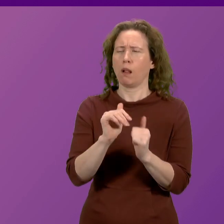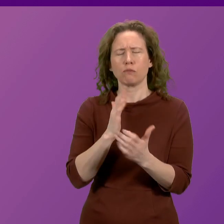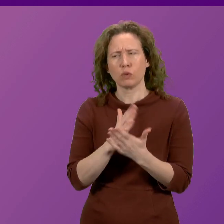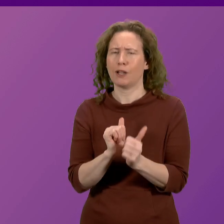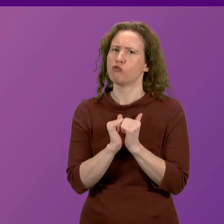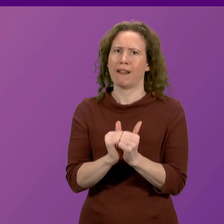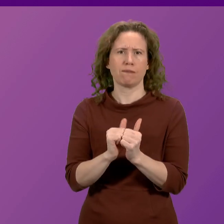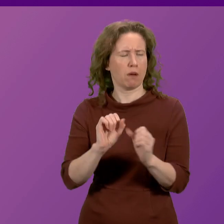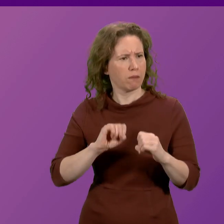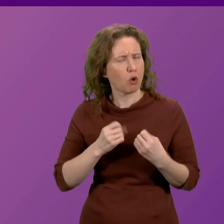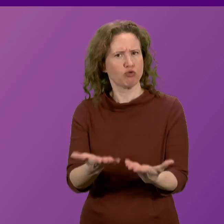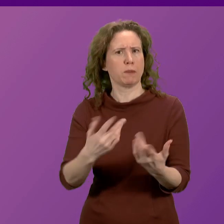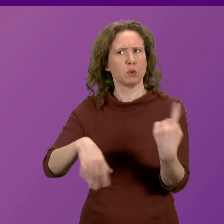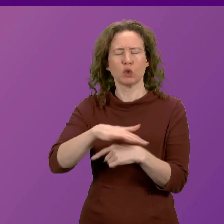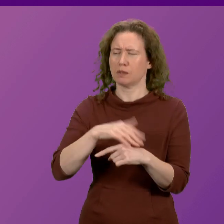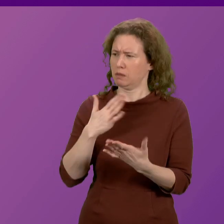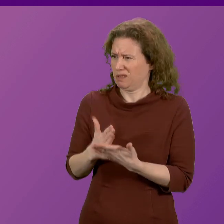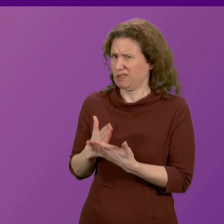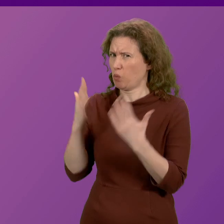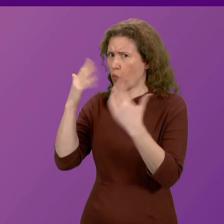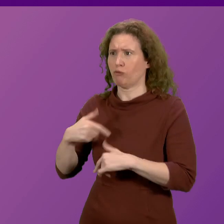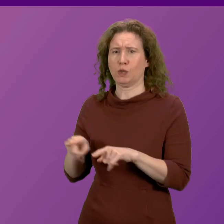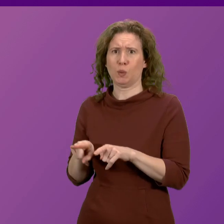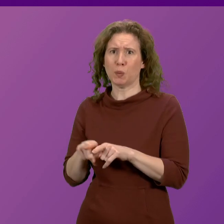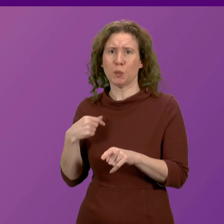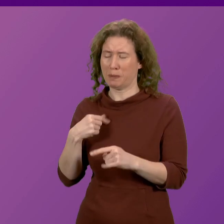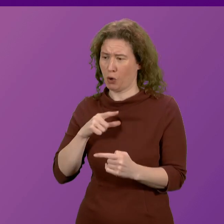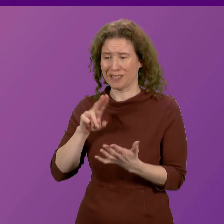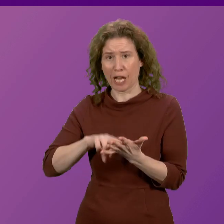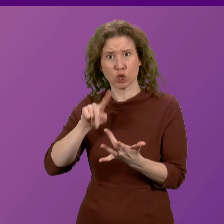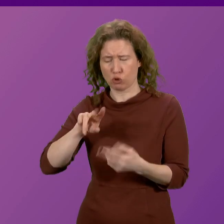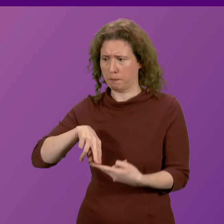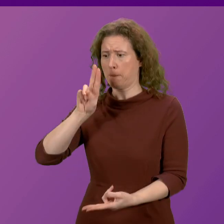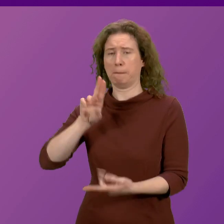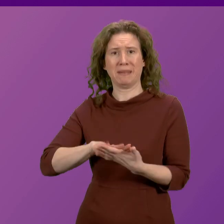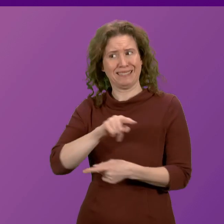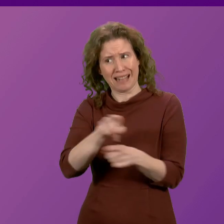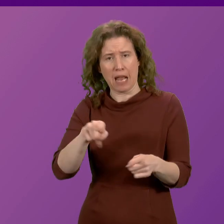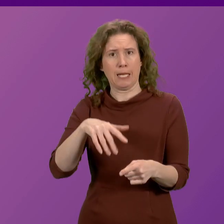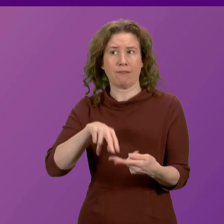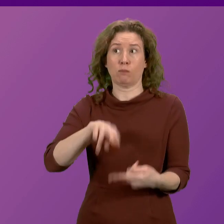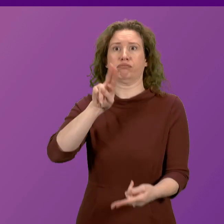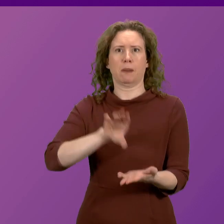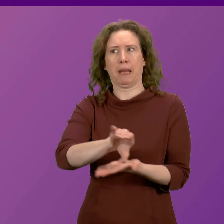Government firmly shares the concerns about the profound impact that the increase in national insurance will have in Scotland, which is estimated to cost the adult care